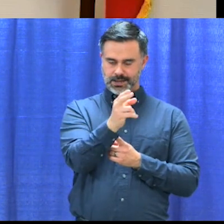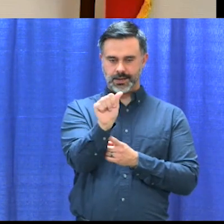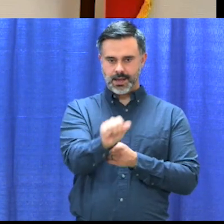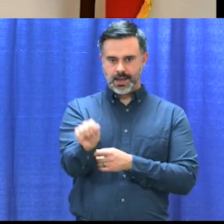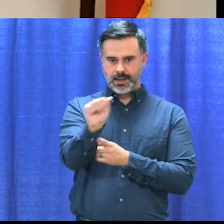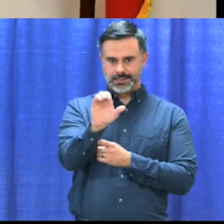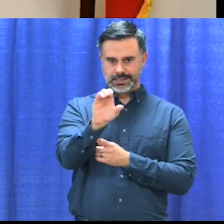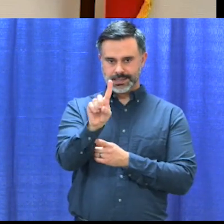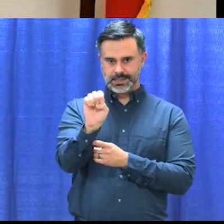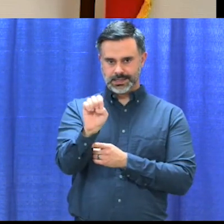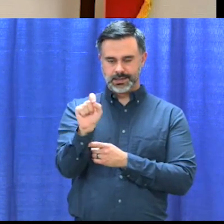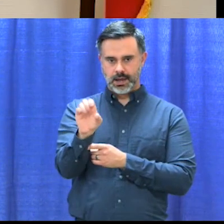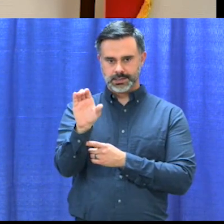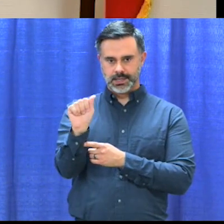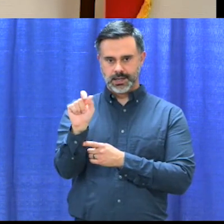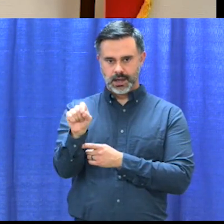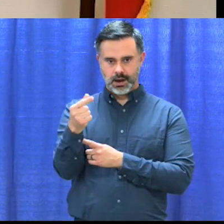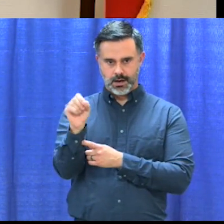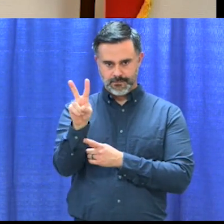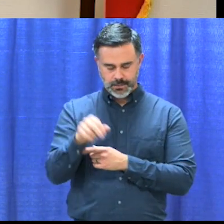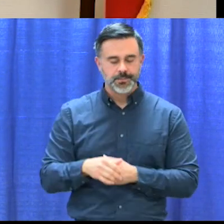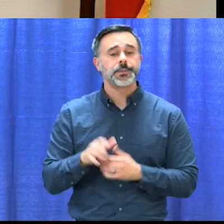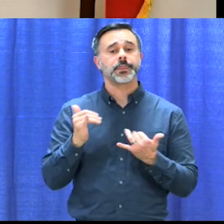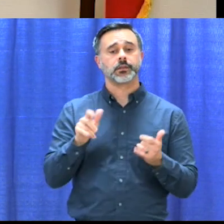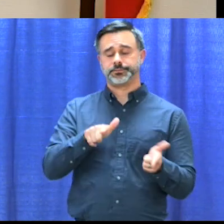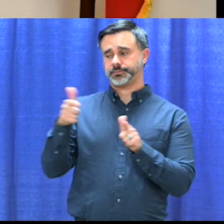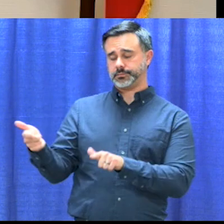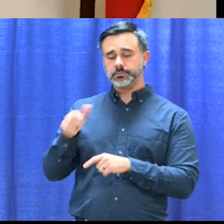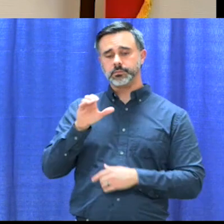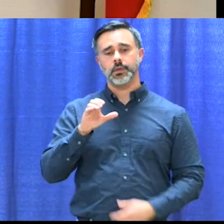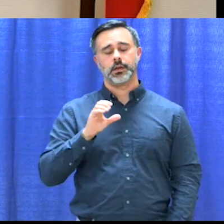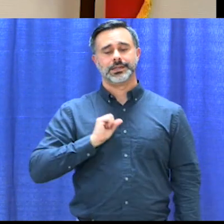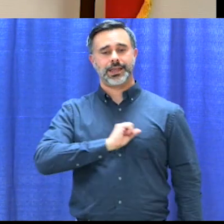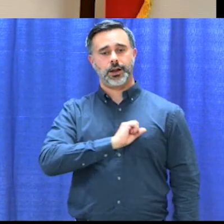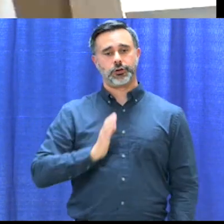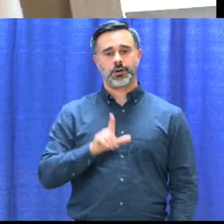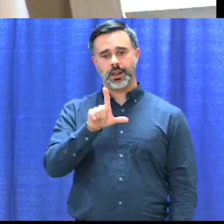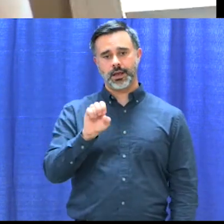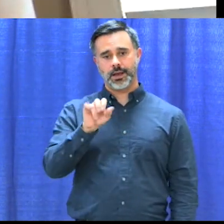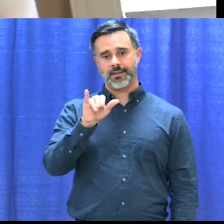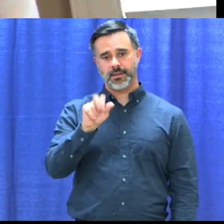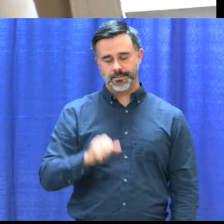gov. Without further ado we'll turn it over to Senator Leyva who carry us for further [Leyva speaking] Thank you Mr. Superintendent.